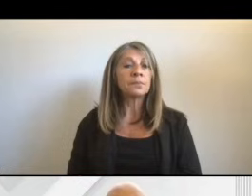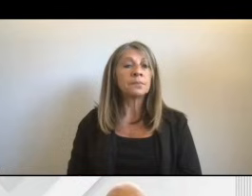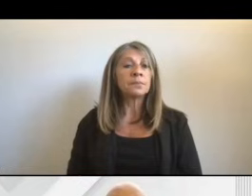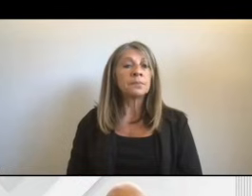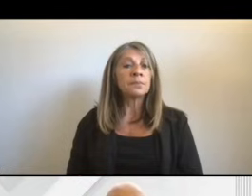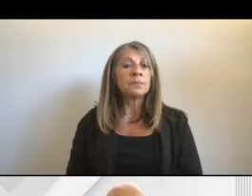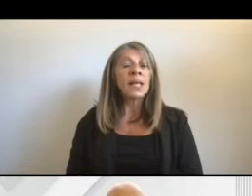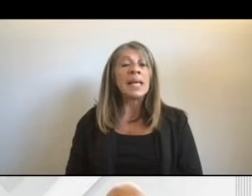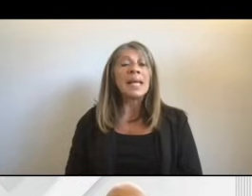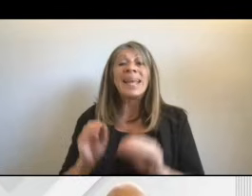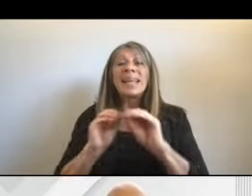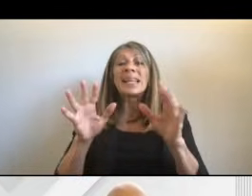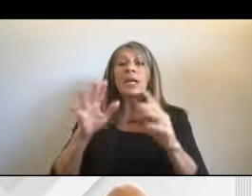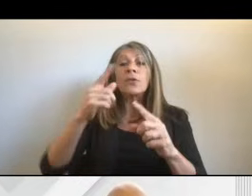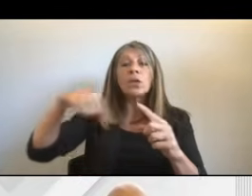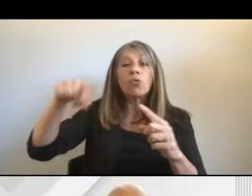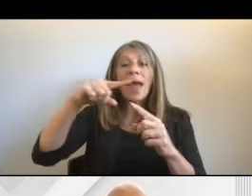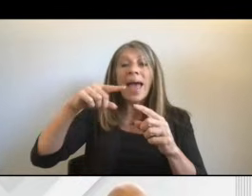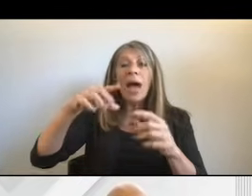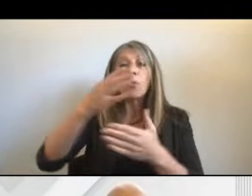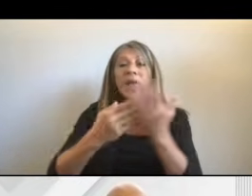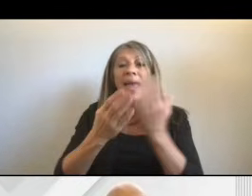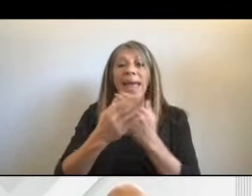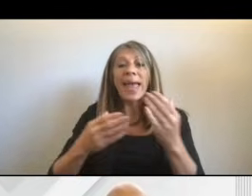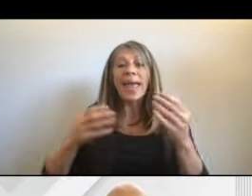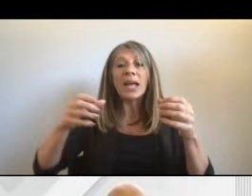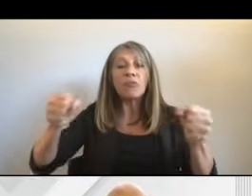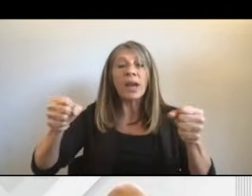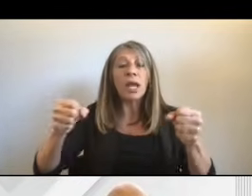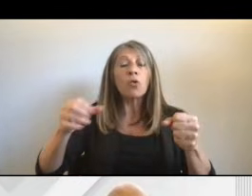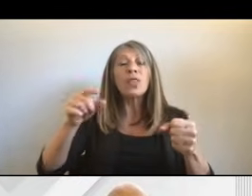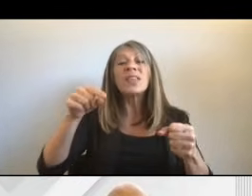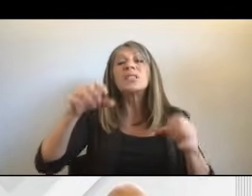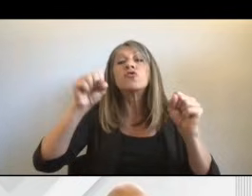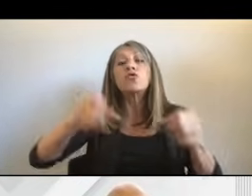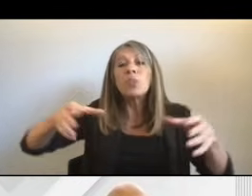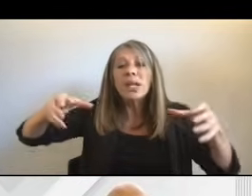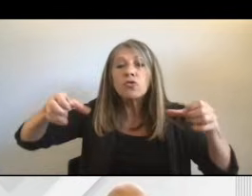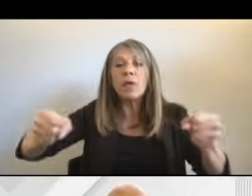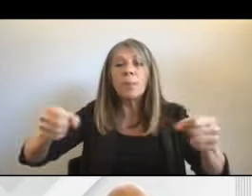Clearance around handrails. This is so you can grip it properly. The minimum one half